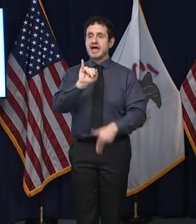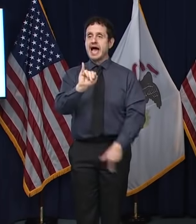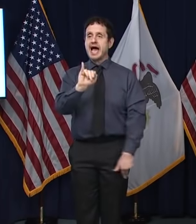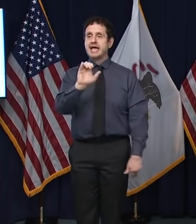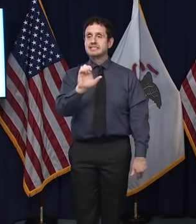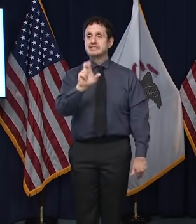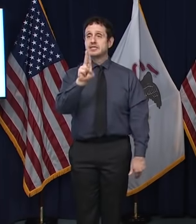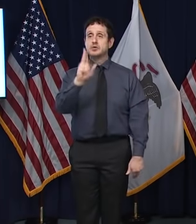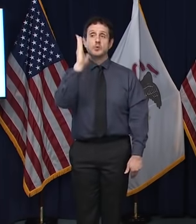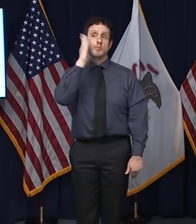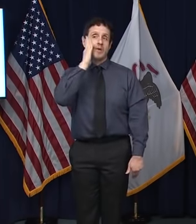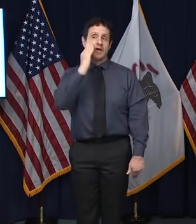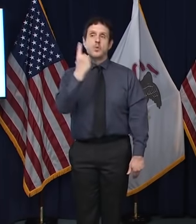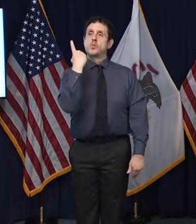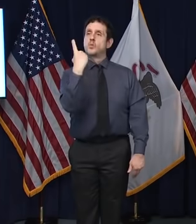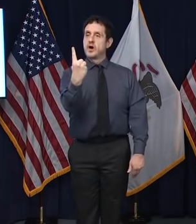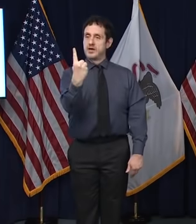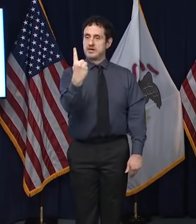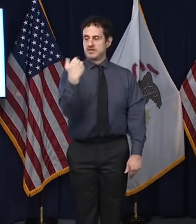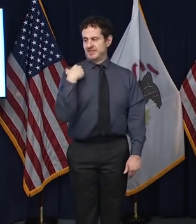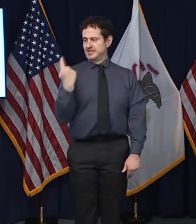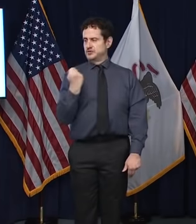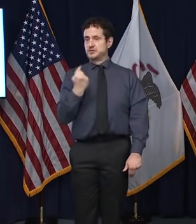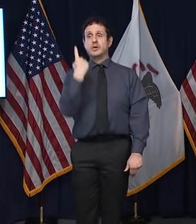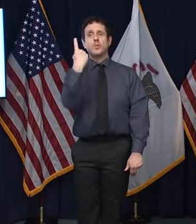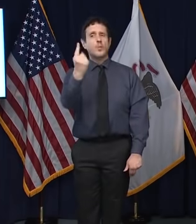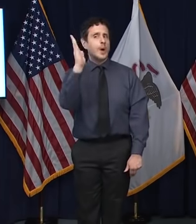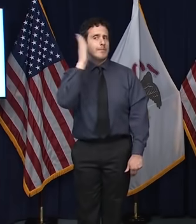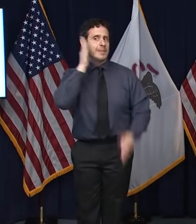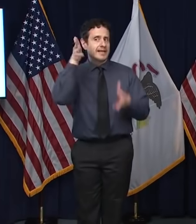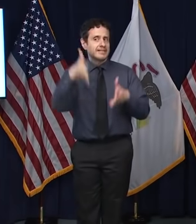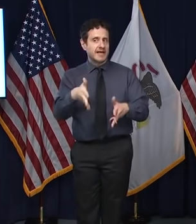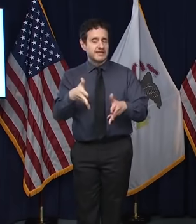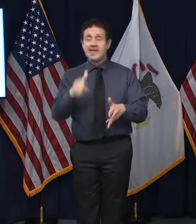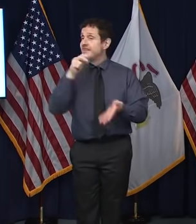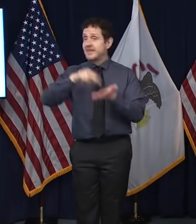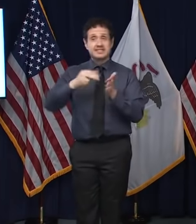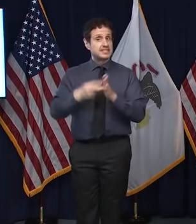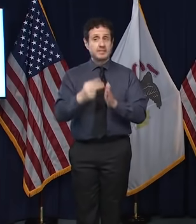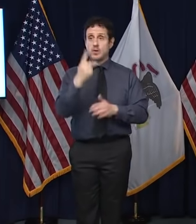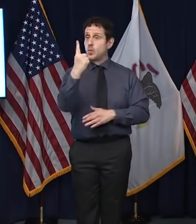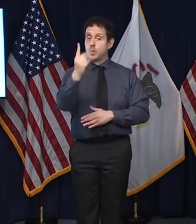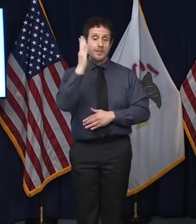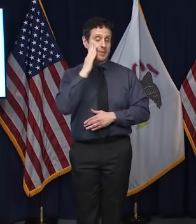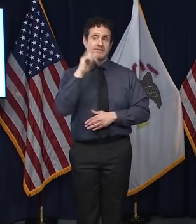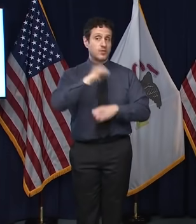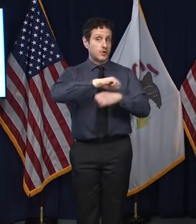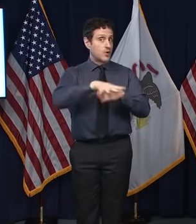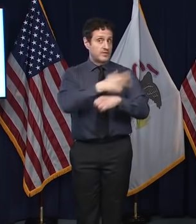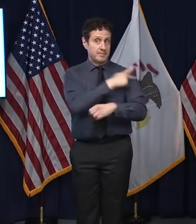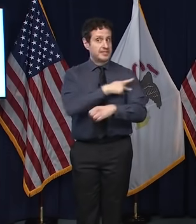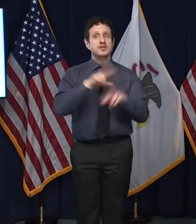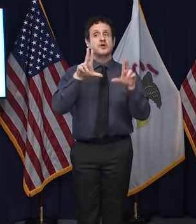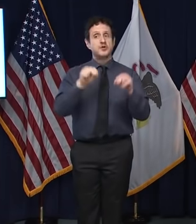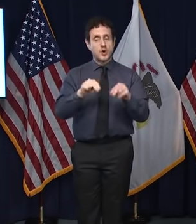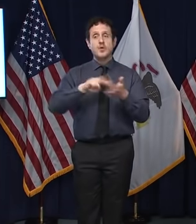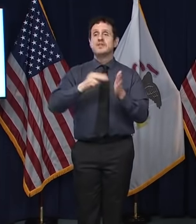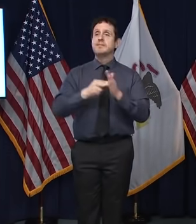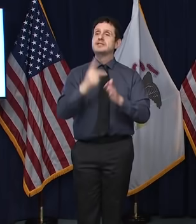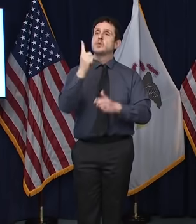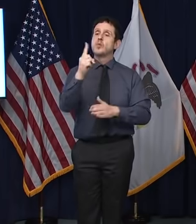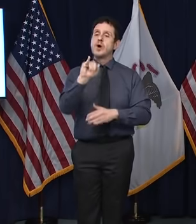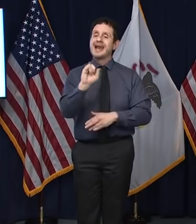only one I see you bet